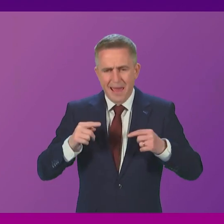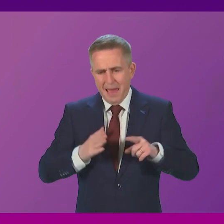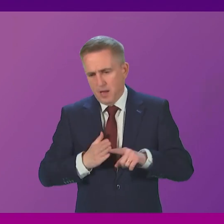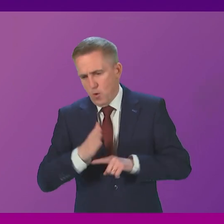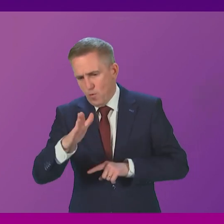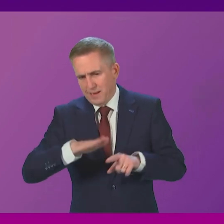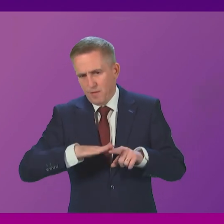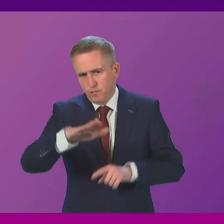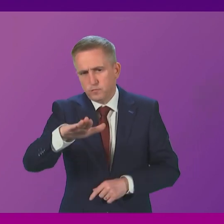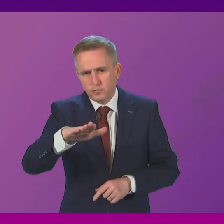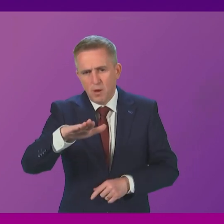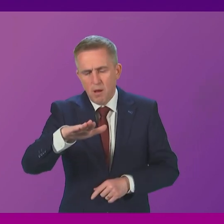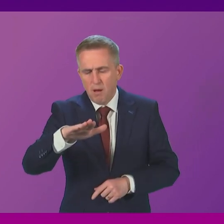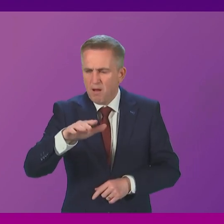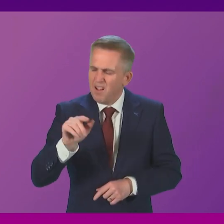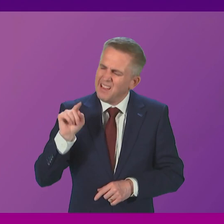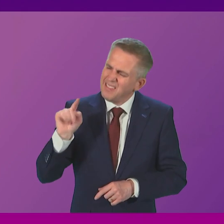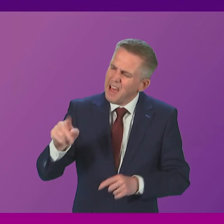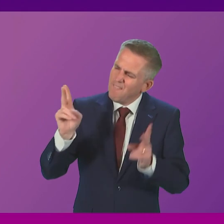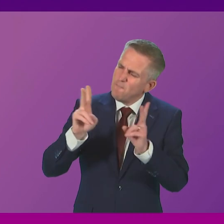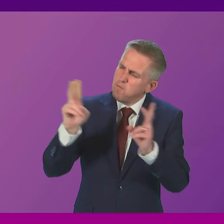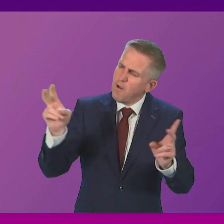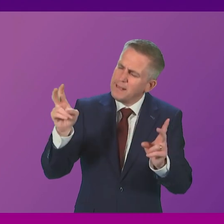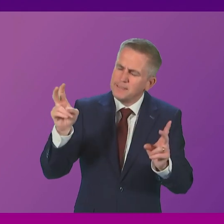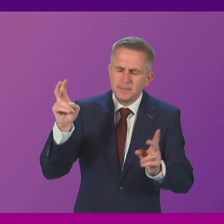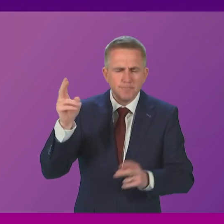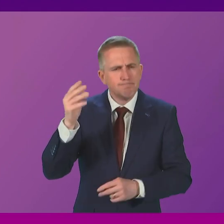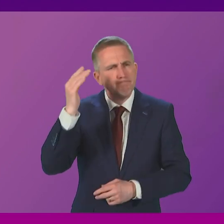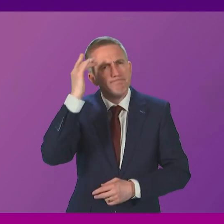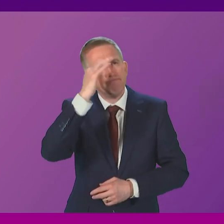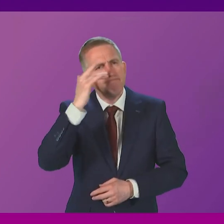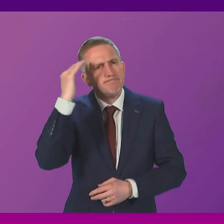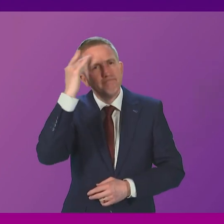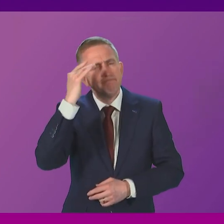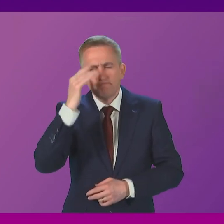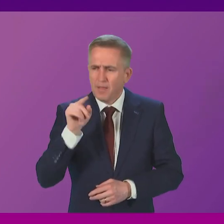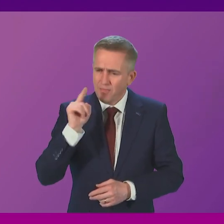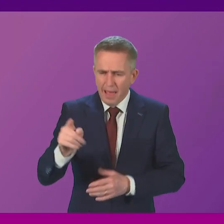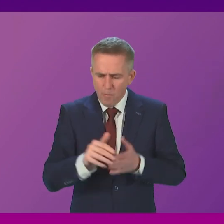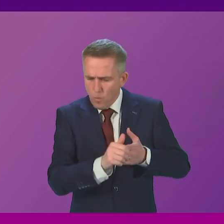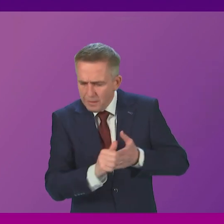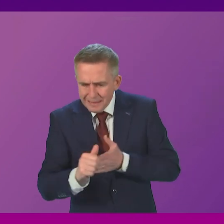It is a phrase that I think of often, and a phrase that will guide how I and my Government govern.